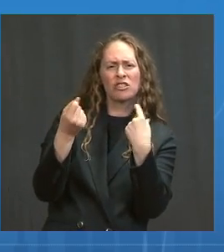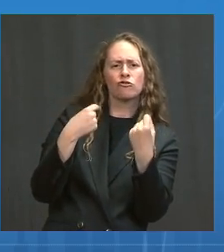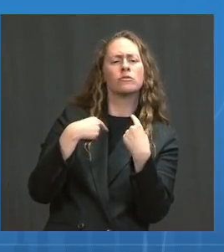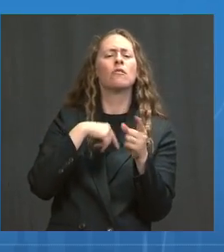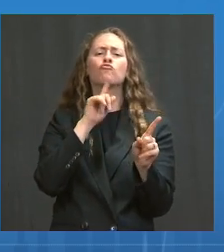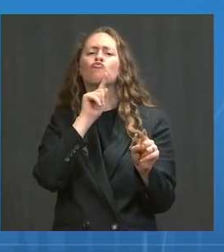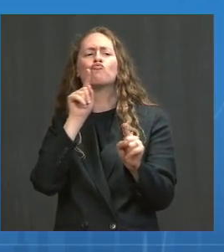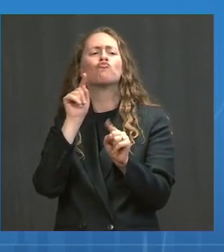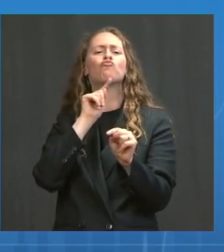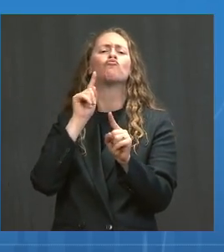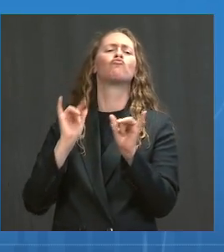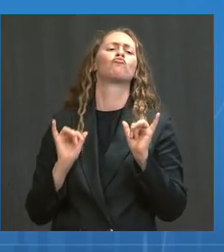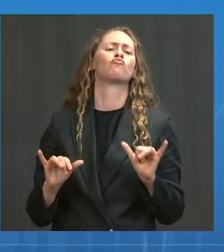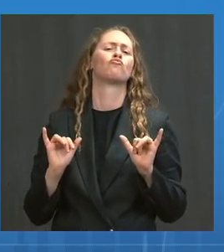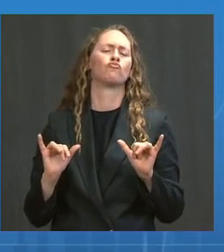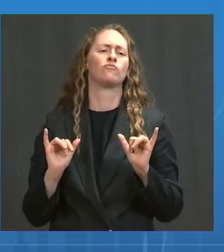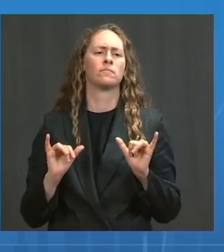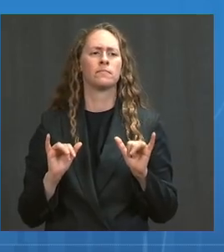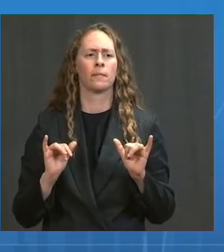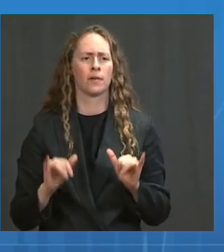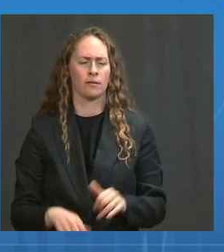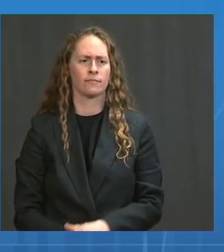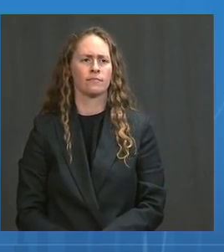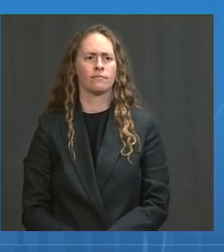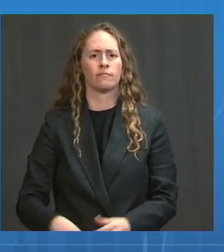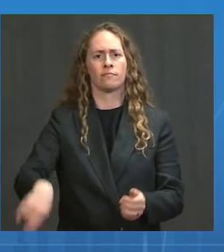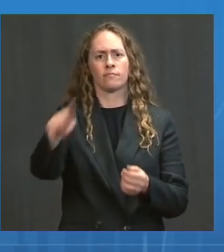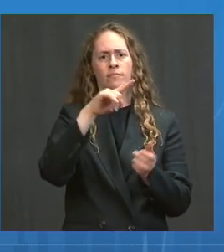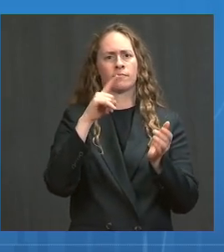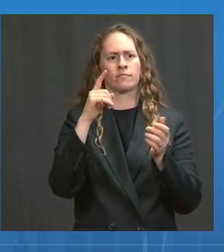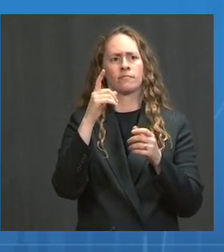Doctors are critical here. They are trusted messengers,